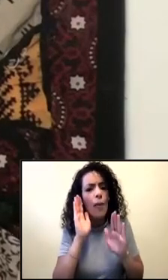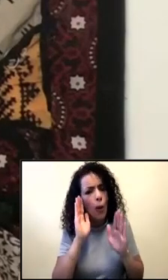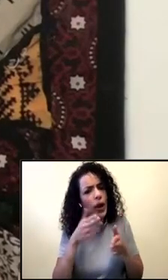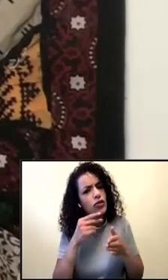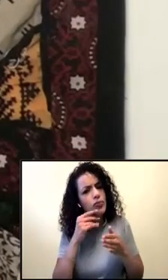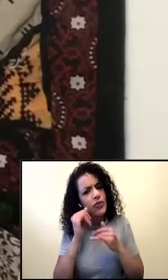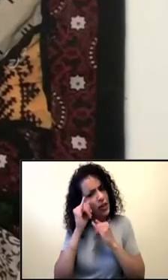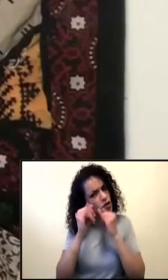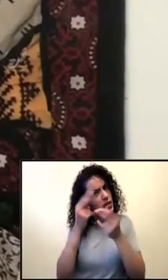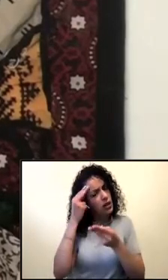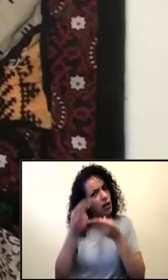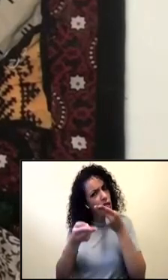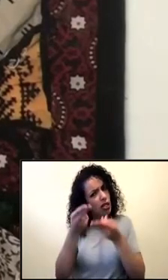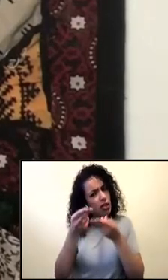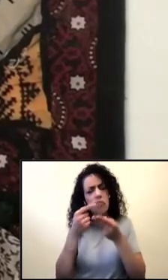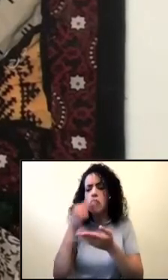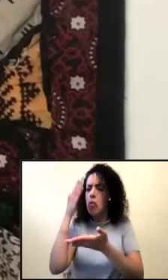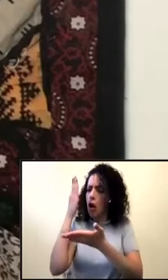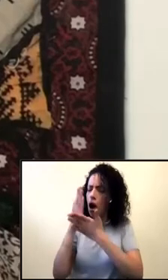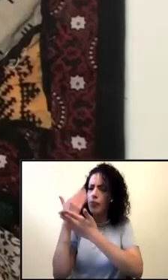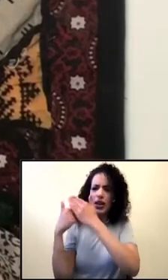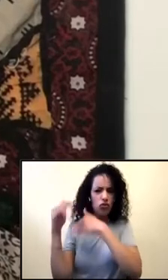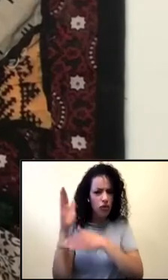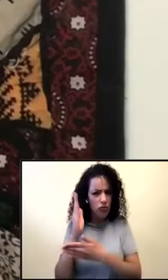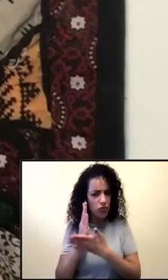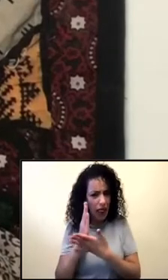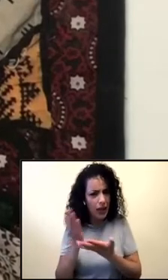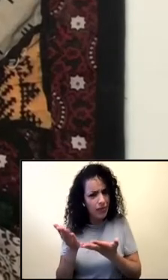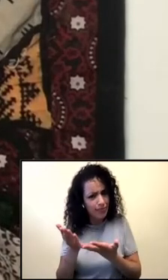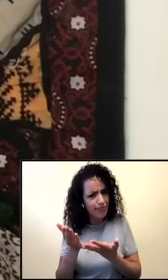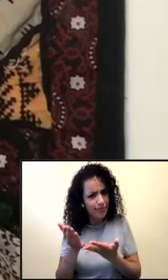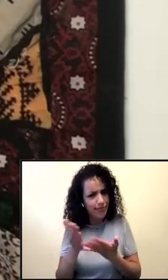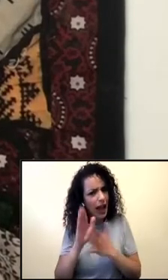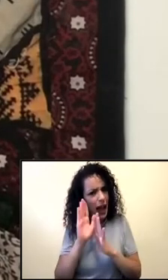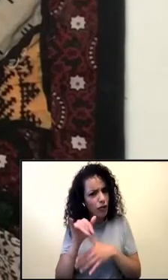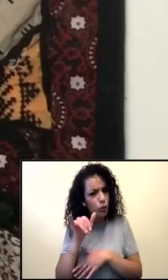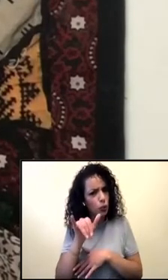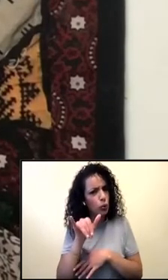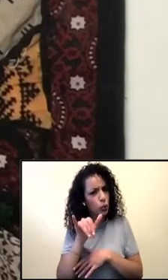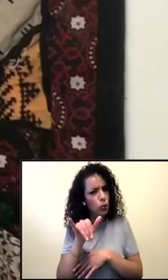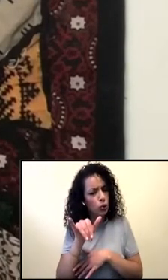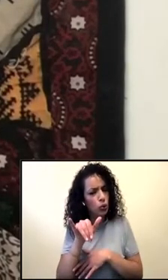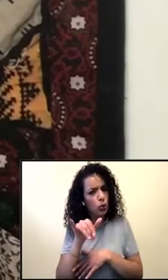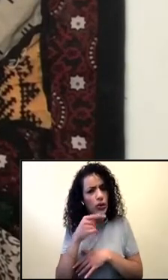history and written history and say, well actually you know as objective or subjective as that.